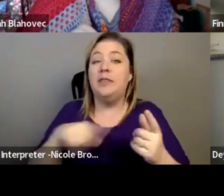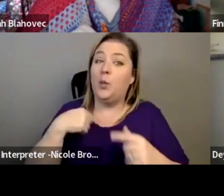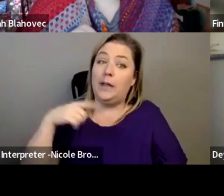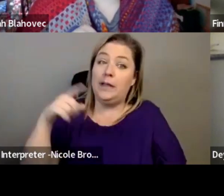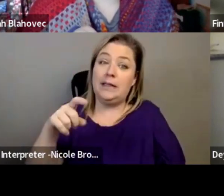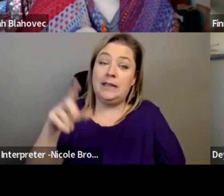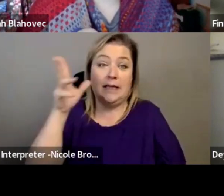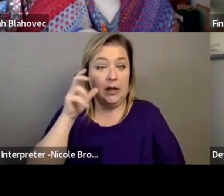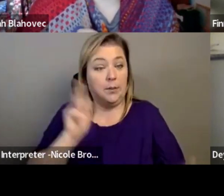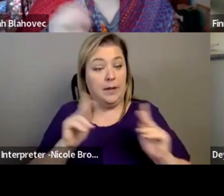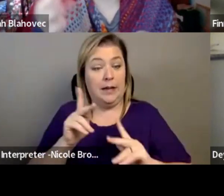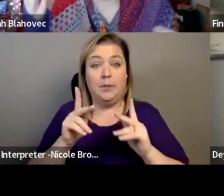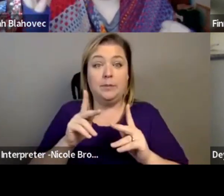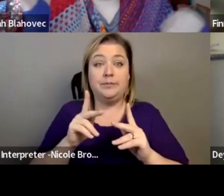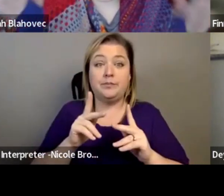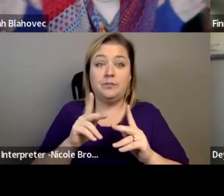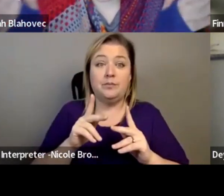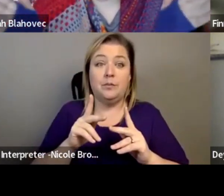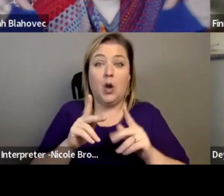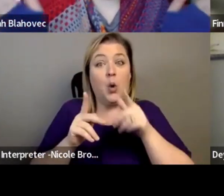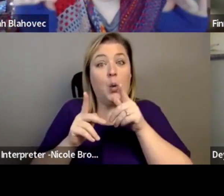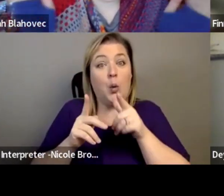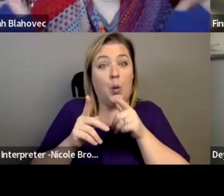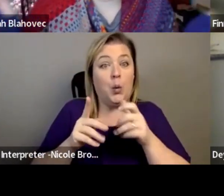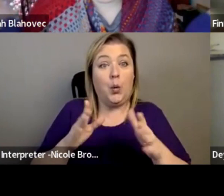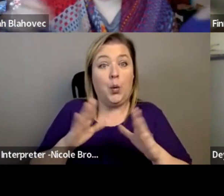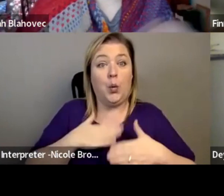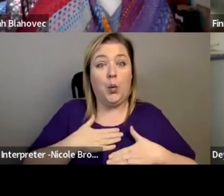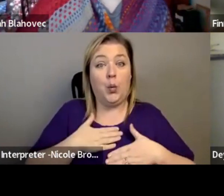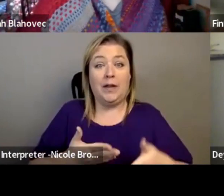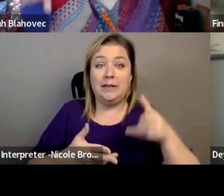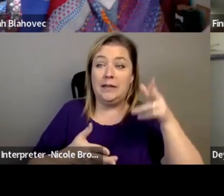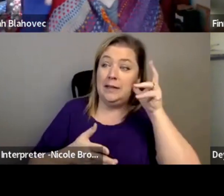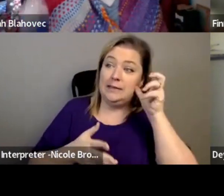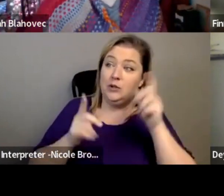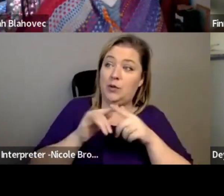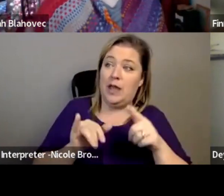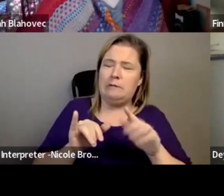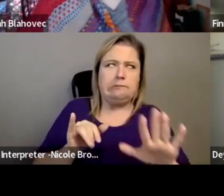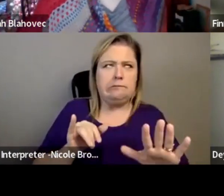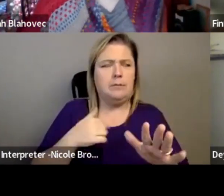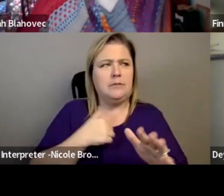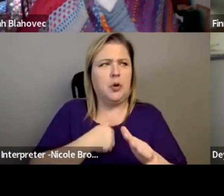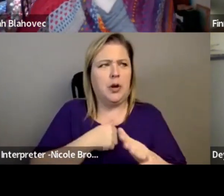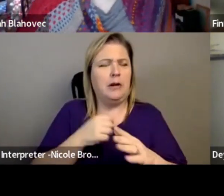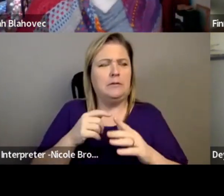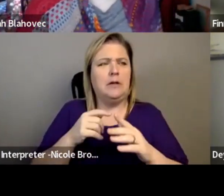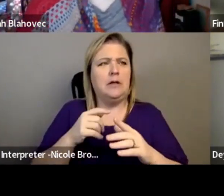people listen to that. We are sorry, I'm having trouble with words today. But we need to have people actually listen to it not